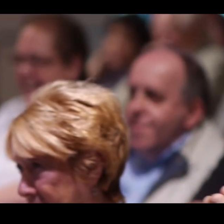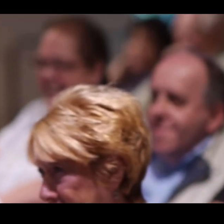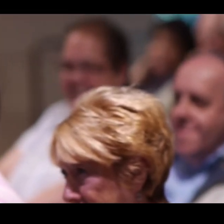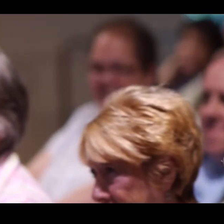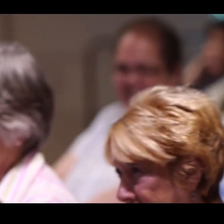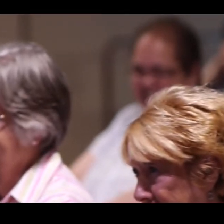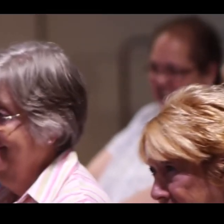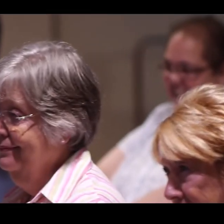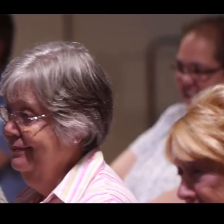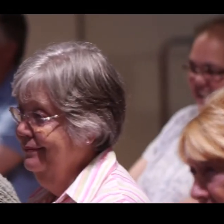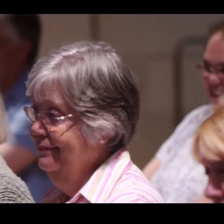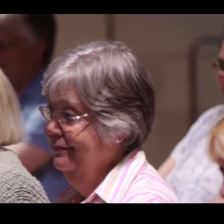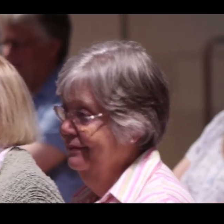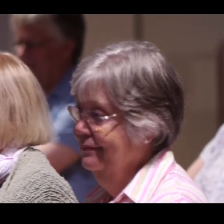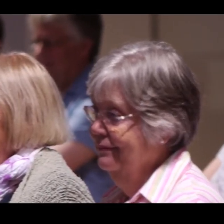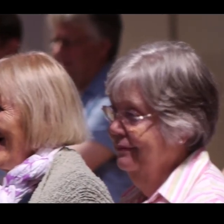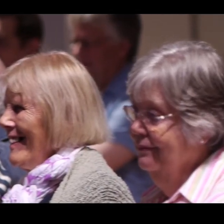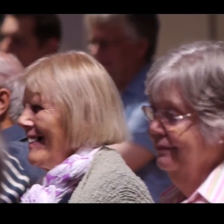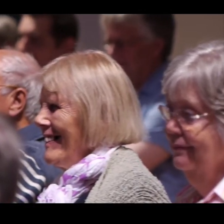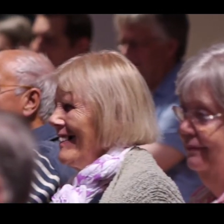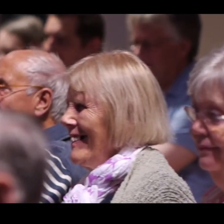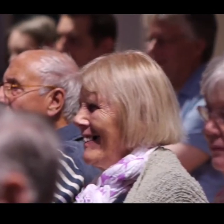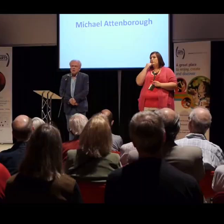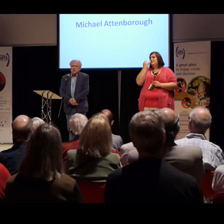He got away with that, year after year after year.